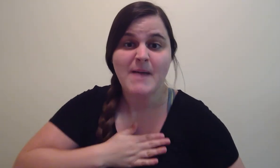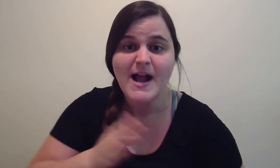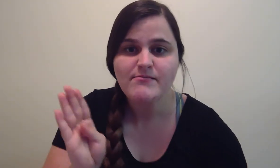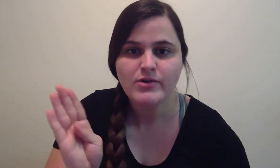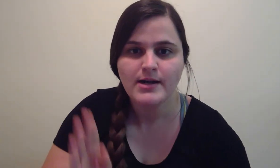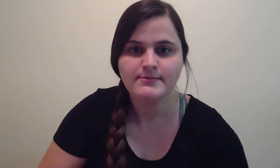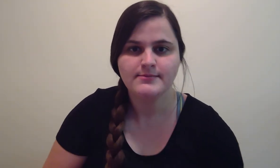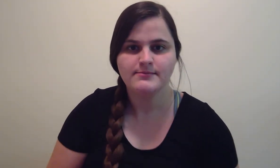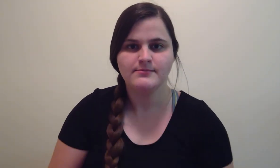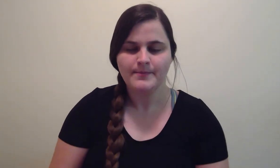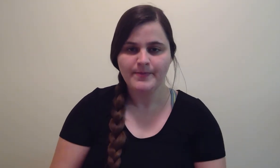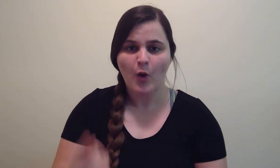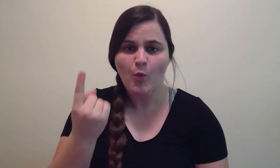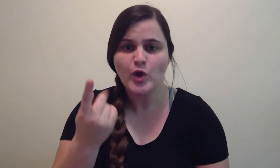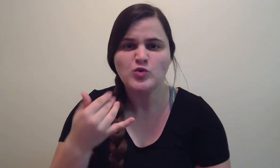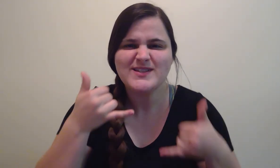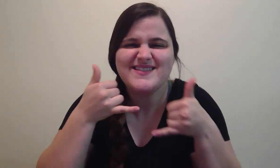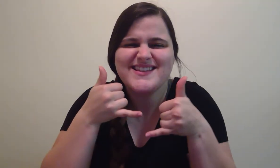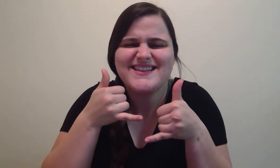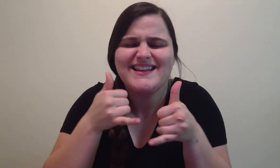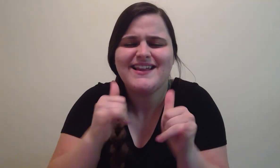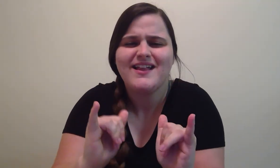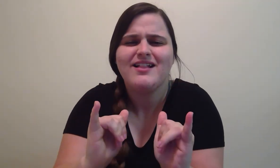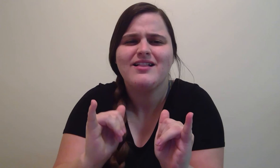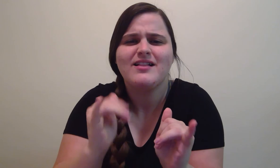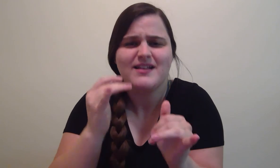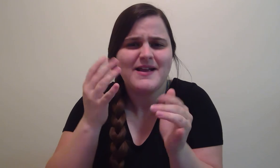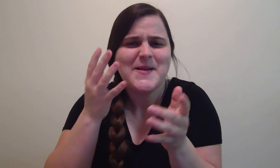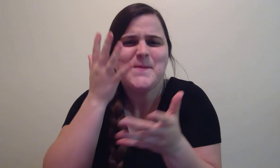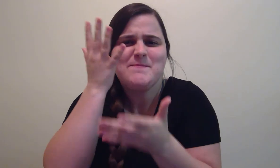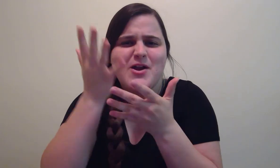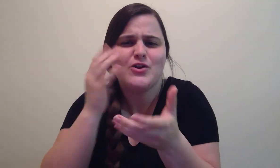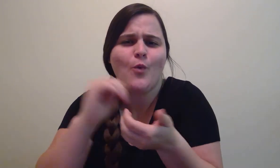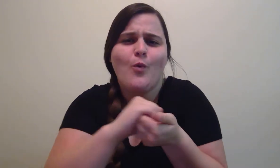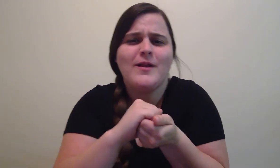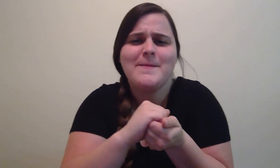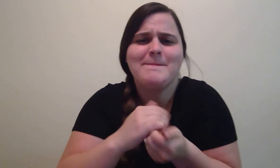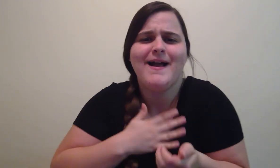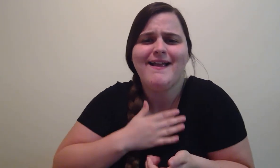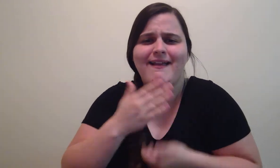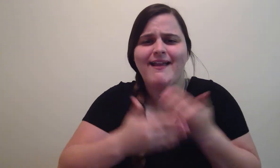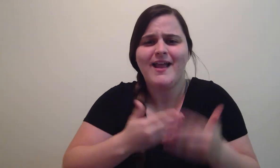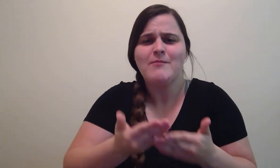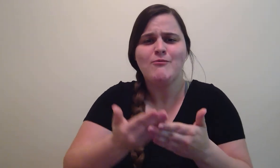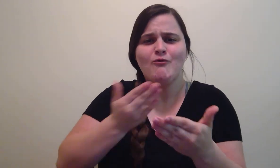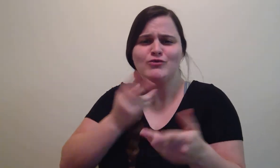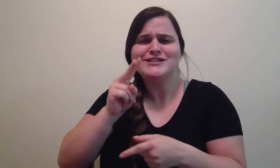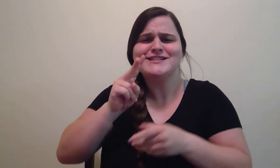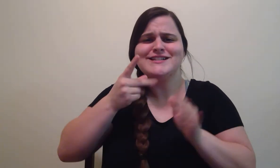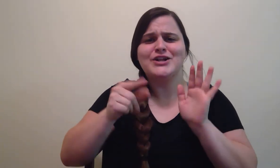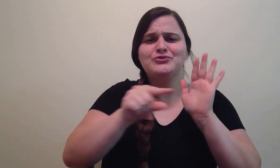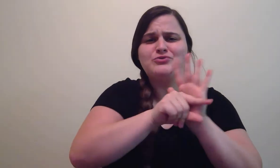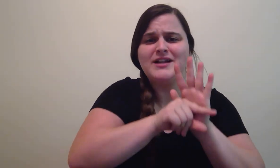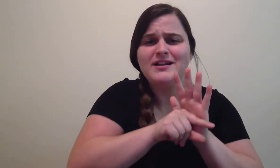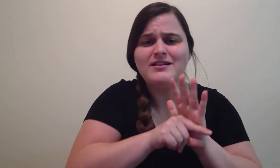My Bryce! The one who was still embarrassed over holding my hand two days before the second grade.